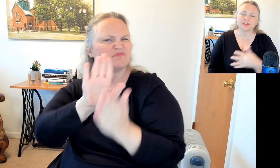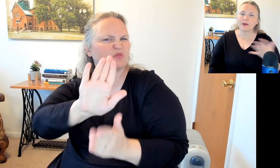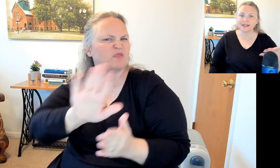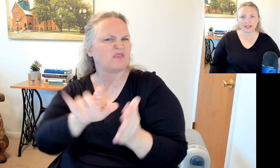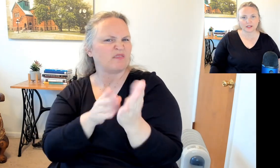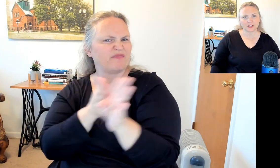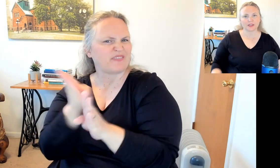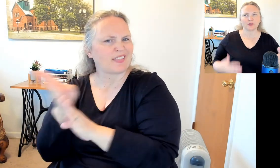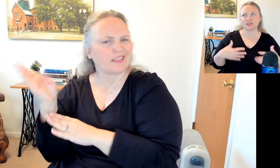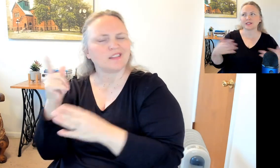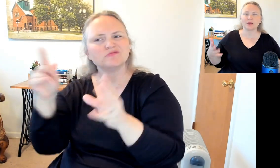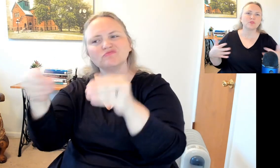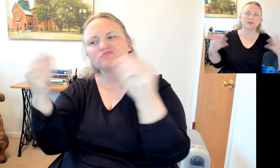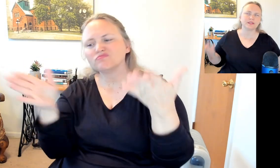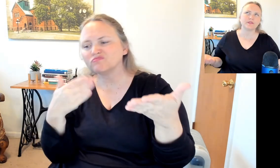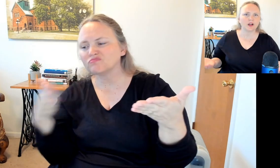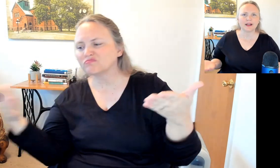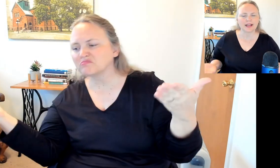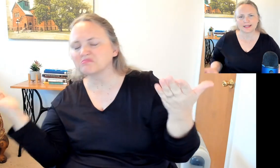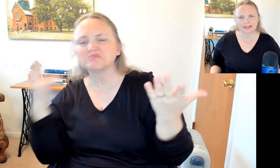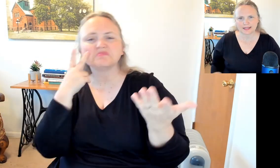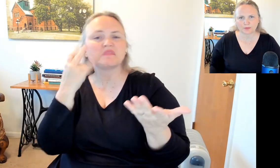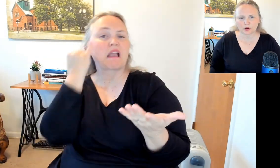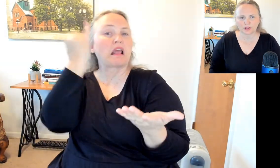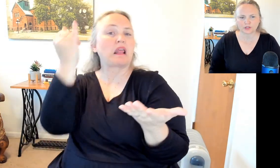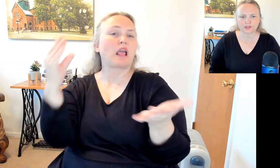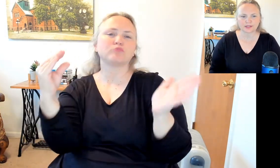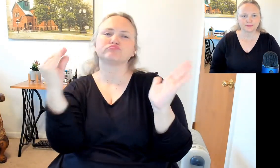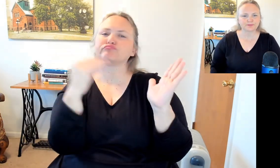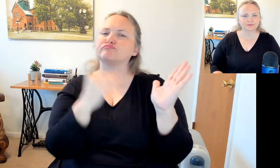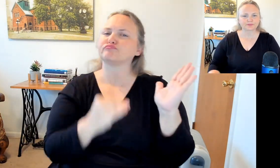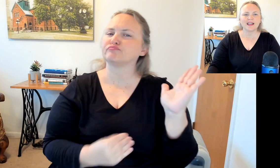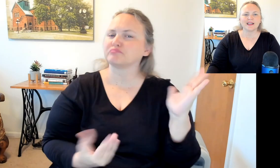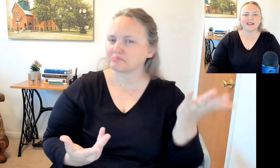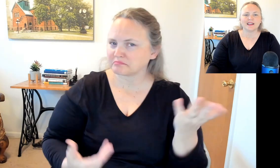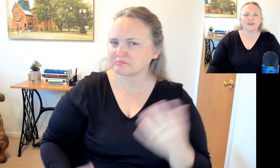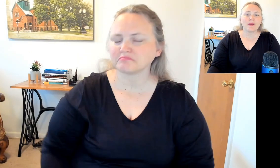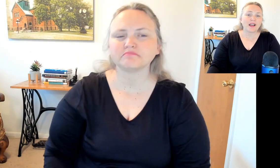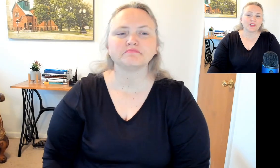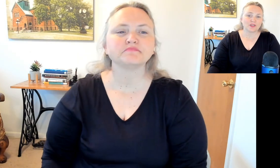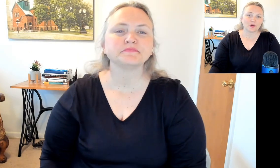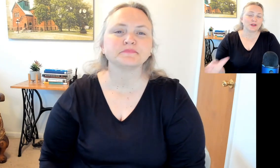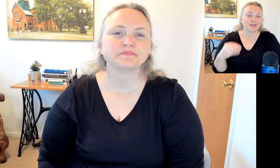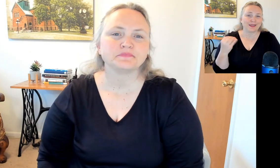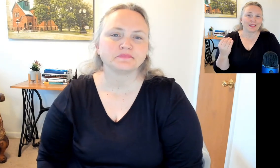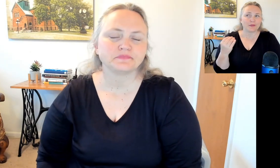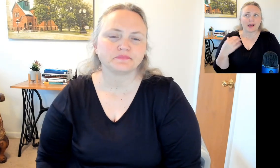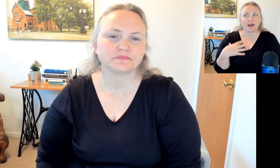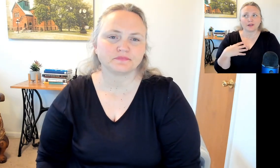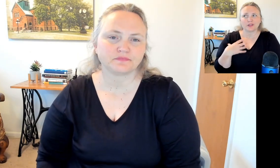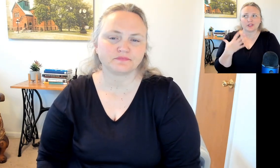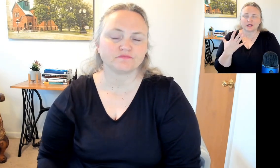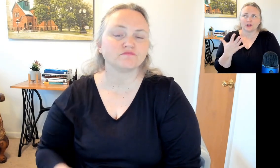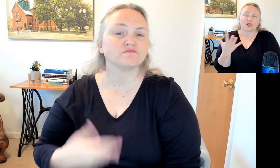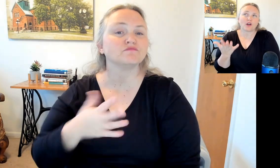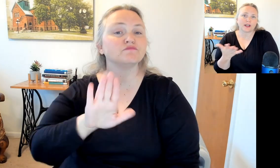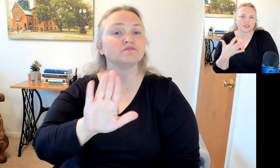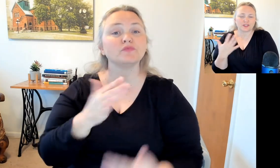Go ahead and take a look at those. Just skim through and see if there are any ideas that spark your interest. You might also, when you're thinking about just your current interests